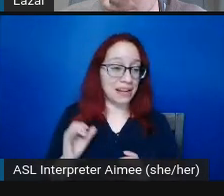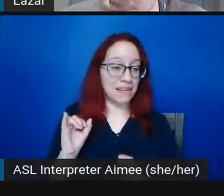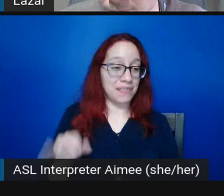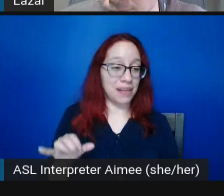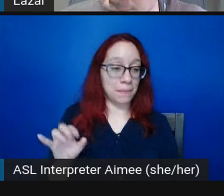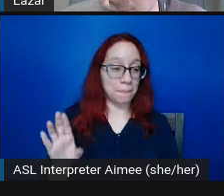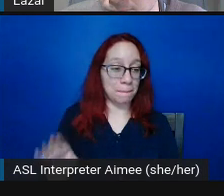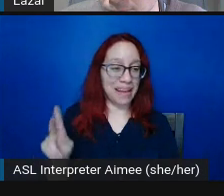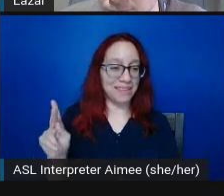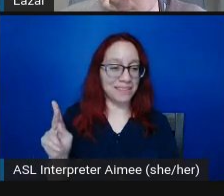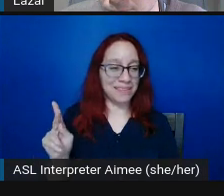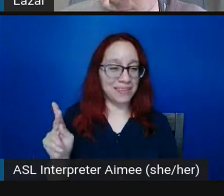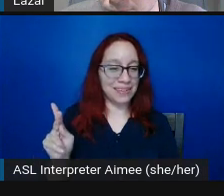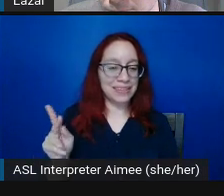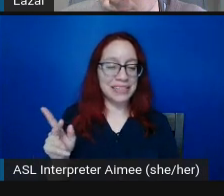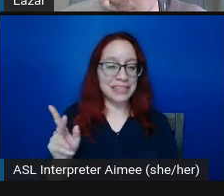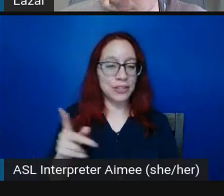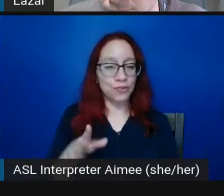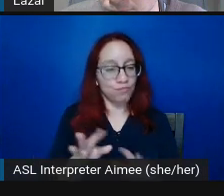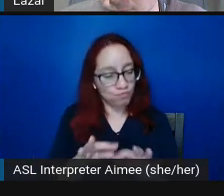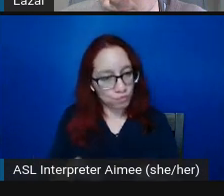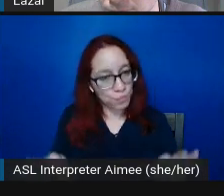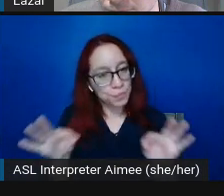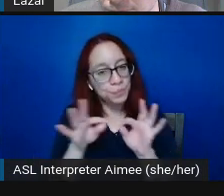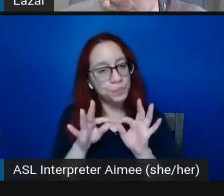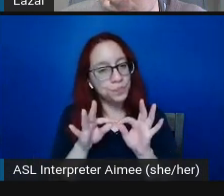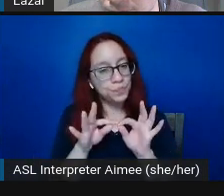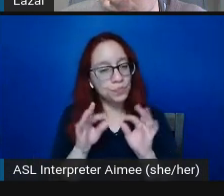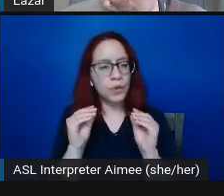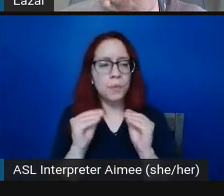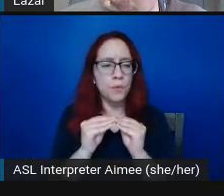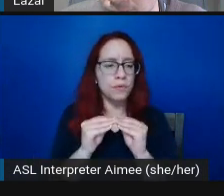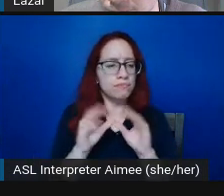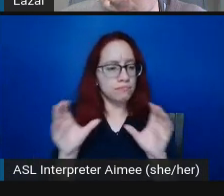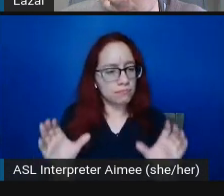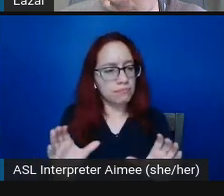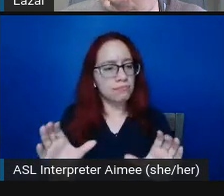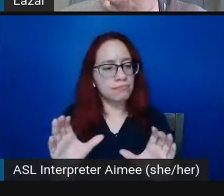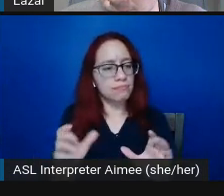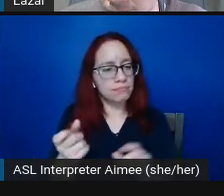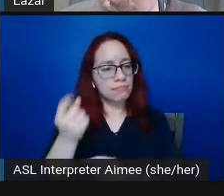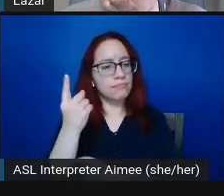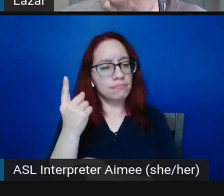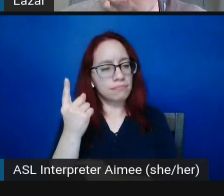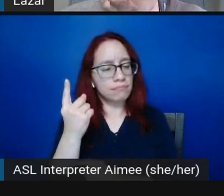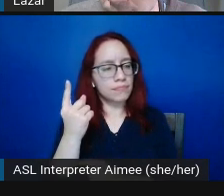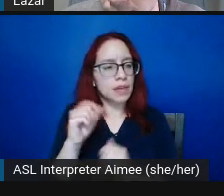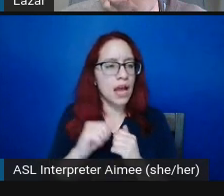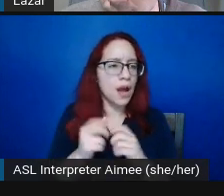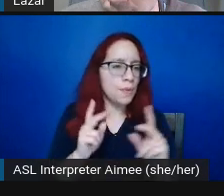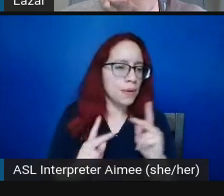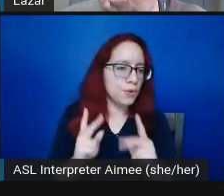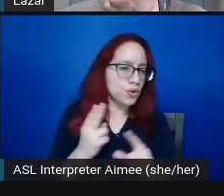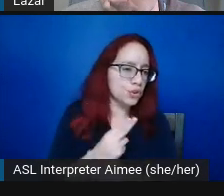It is essential to put some more effort in understanding how people use the website.